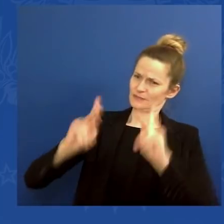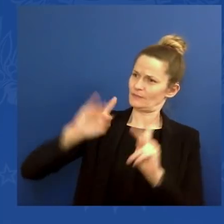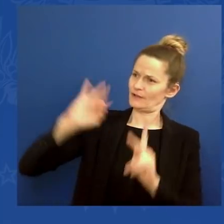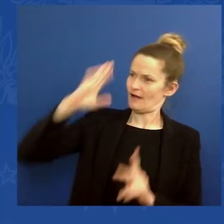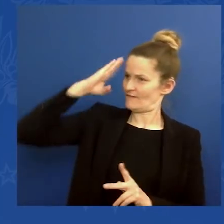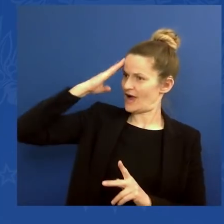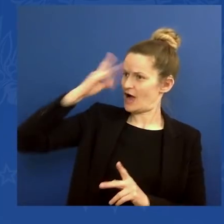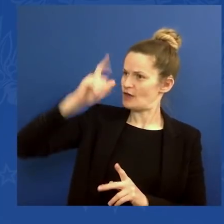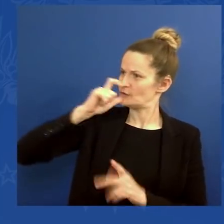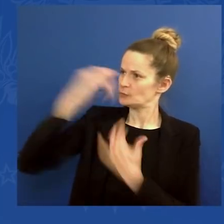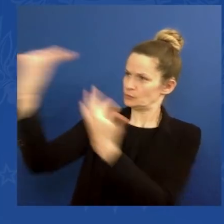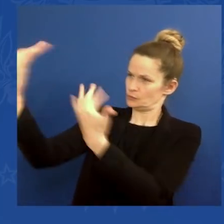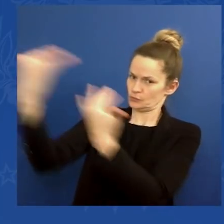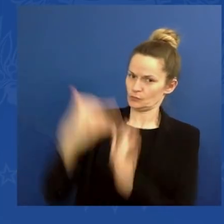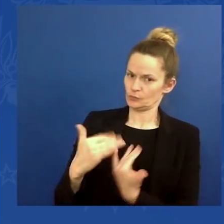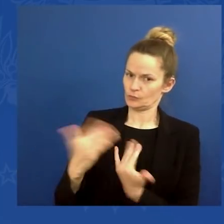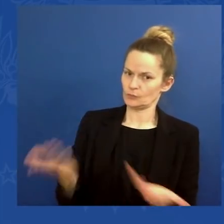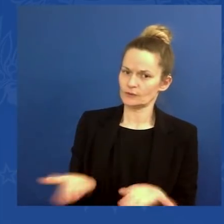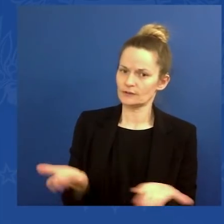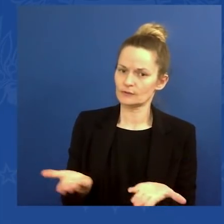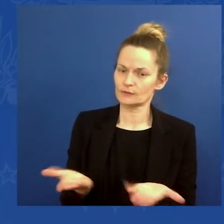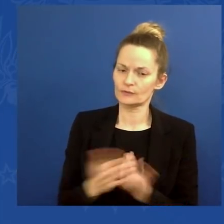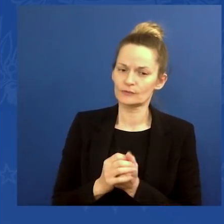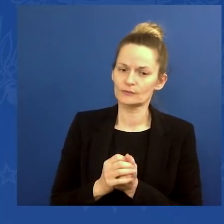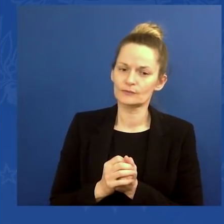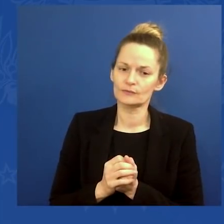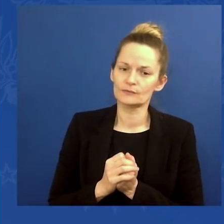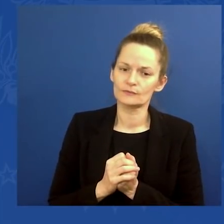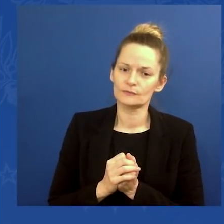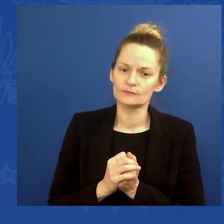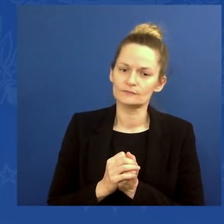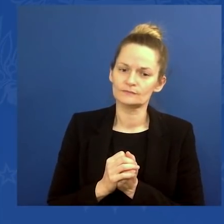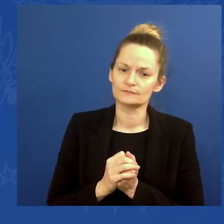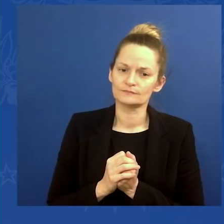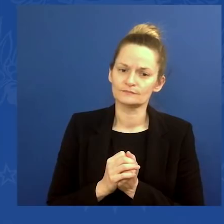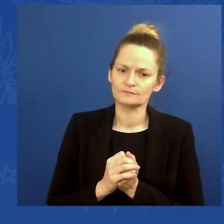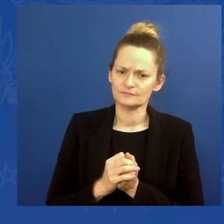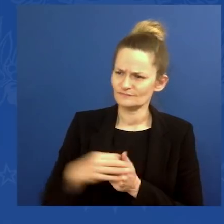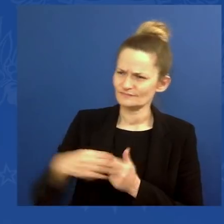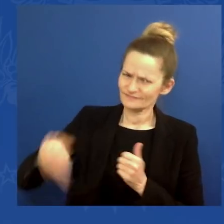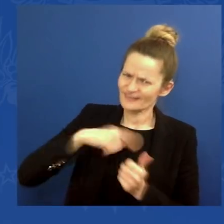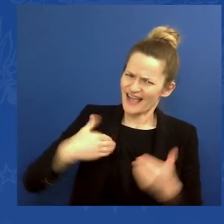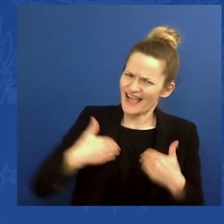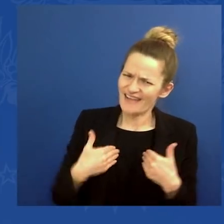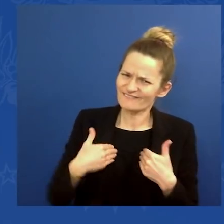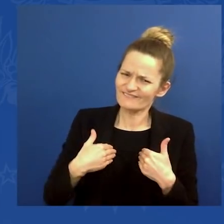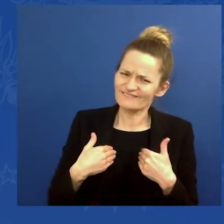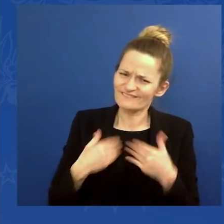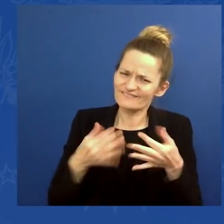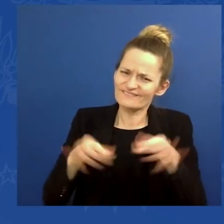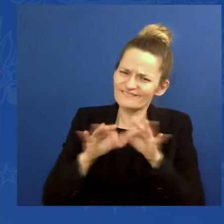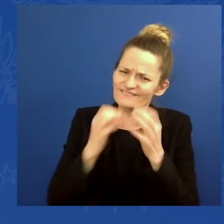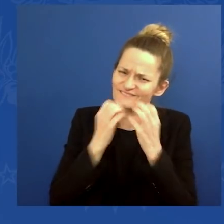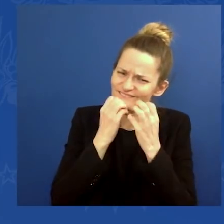but they're -- as I said, they're not only -- they're not only Irish values, they're values, I think, of the vast majority of immigrants